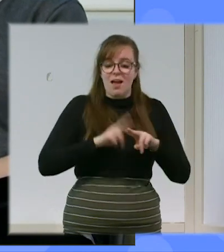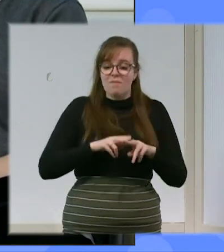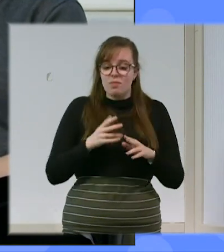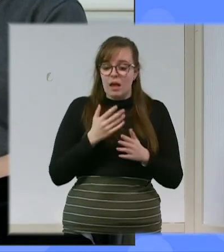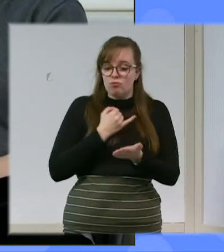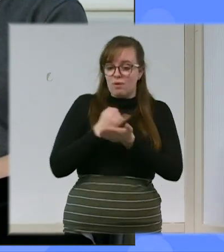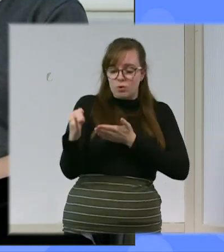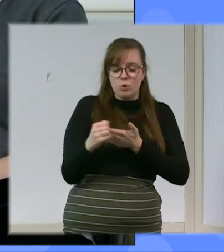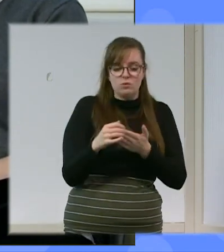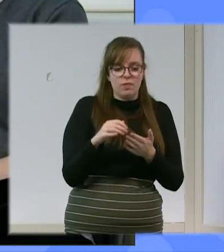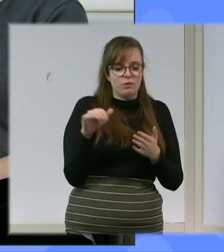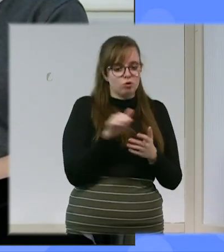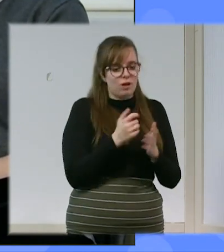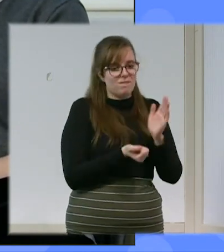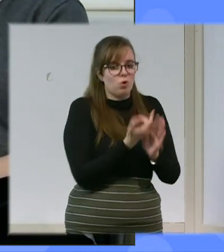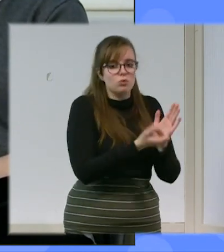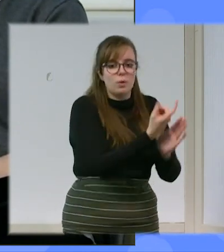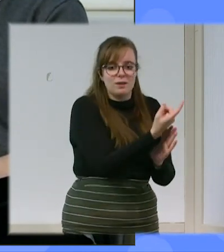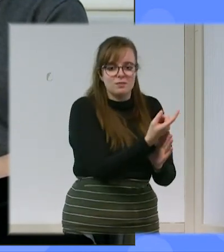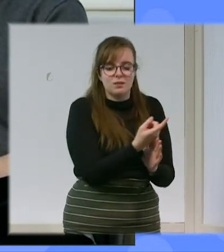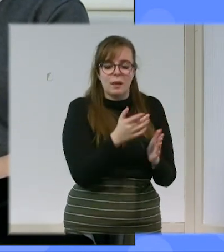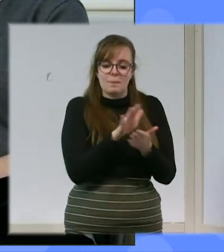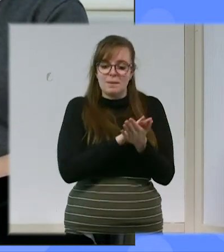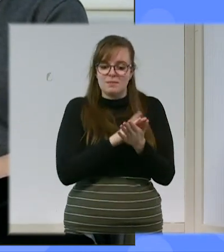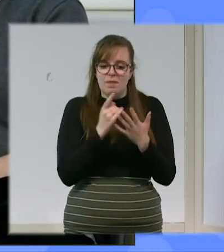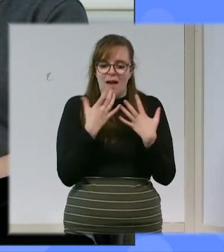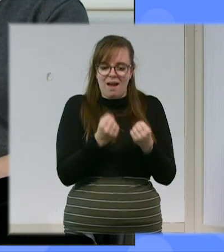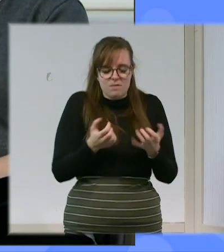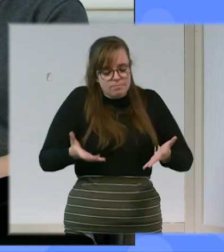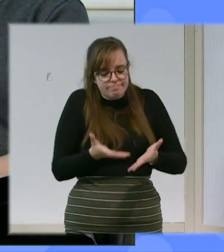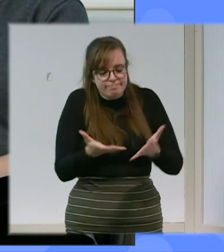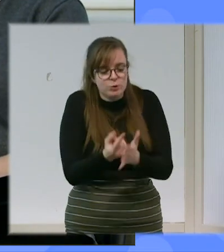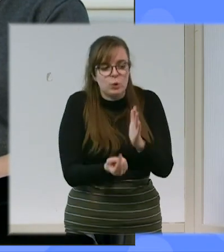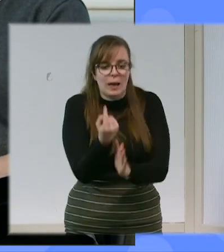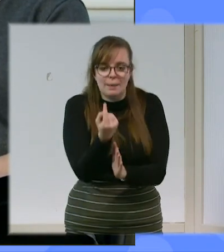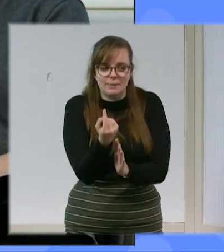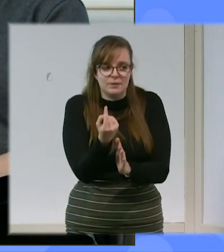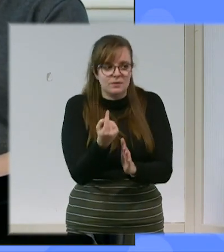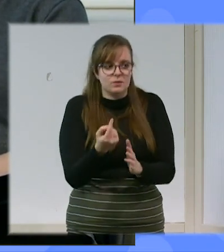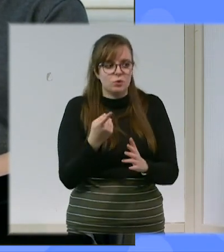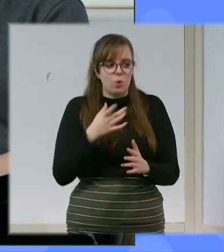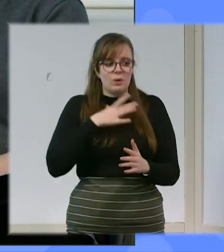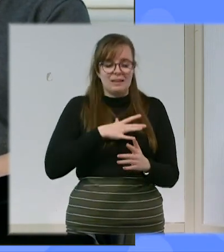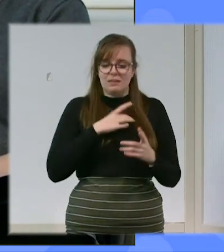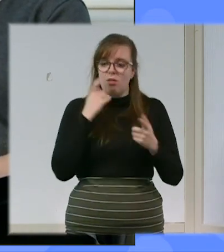likewise if they do then there's some encouragement for that for that to happen so I think we need to need to think and that my point of attacks and